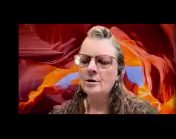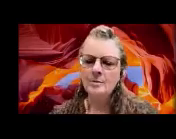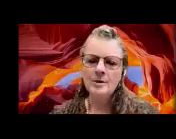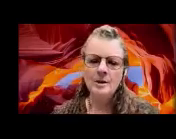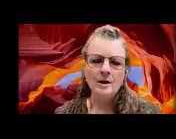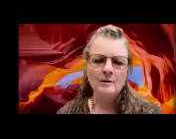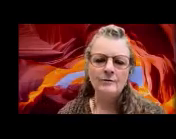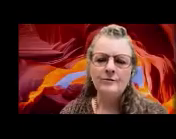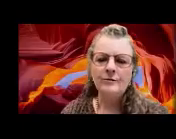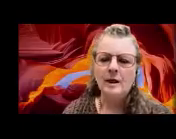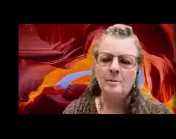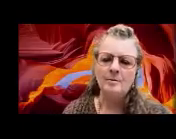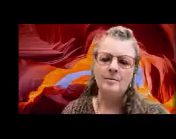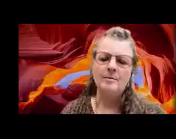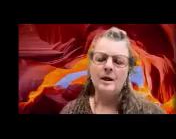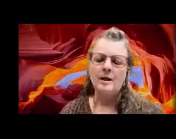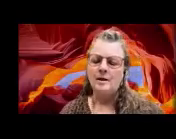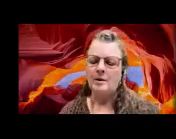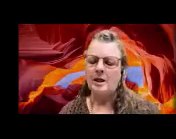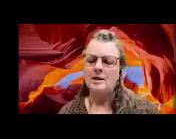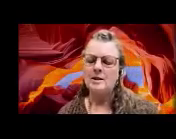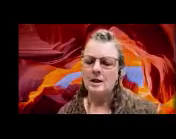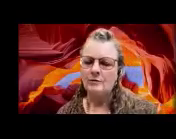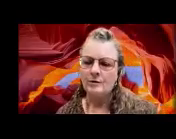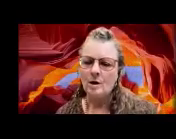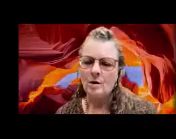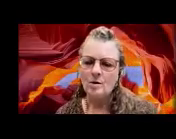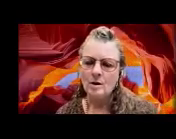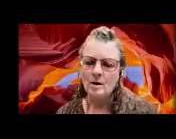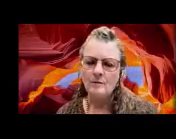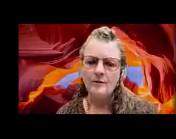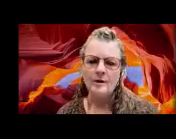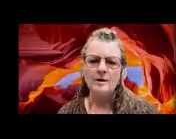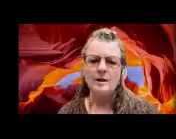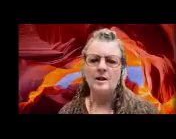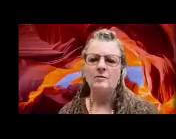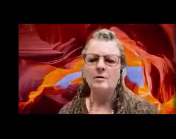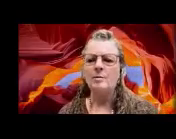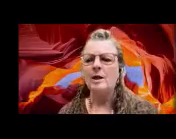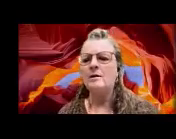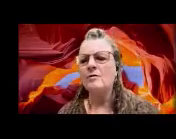terms of being in A state of flow or comfort in repetitive